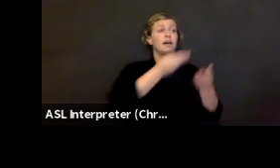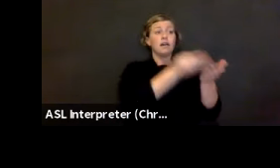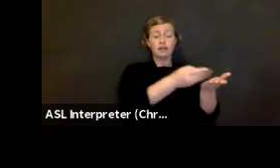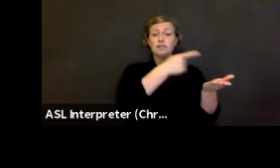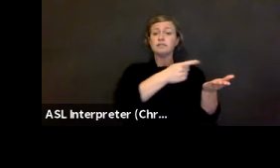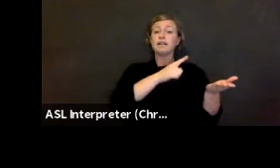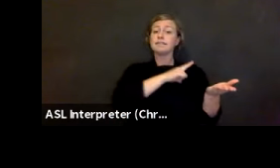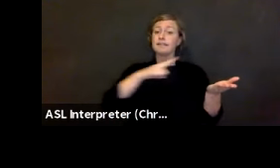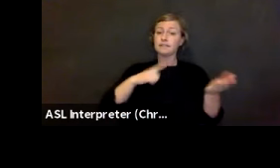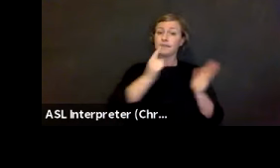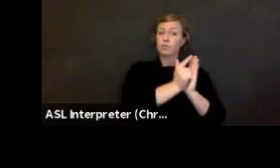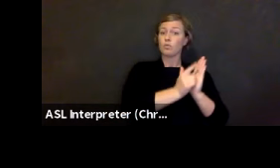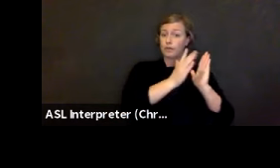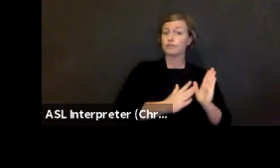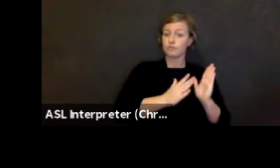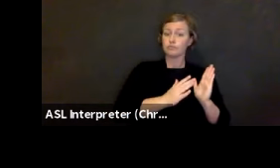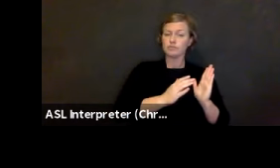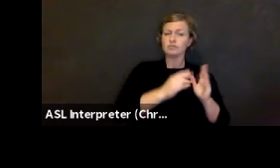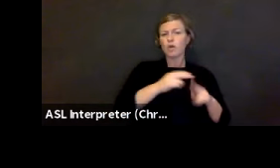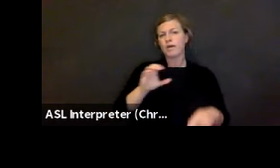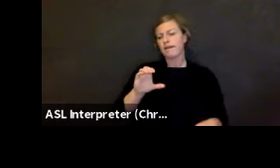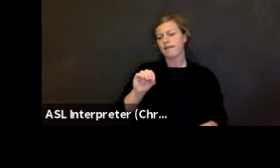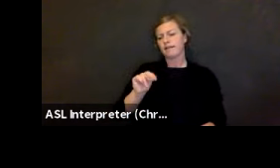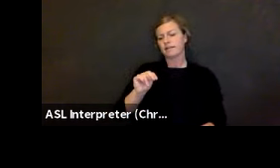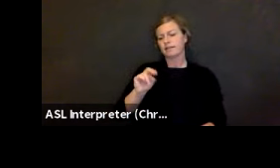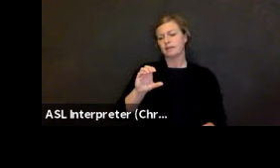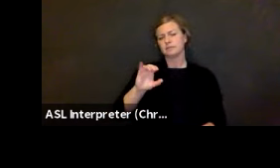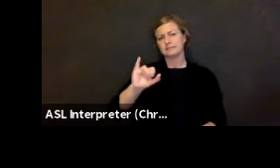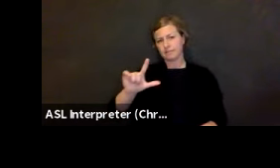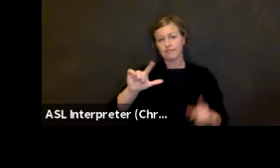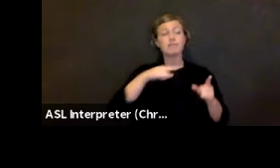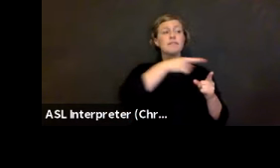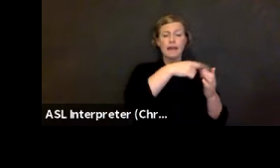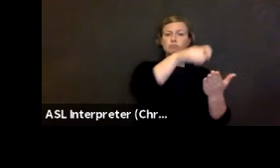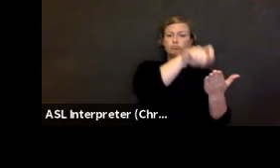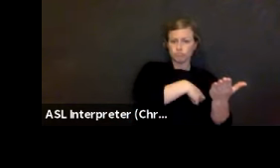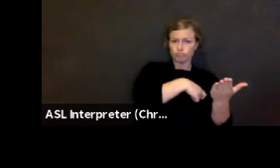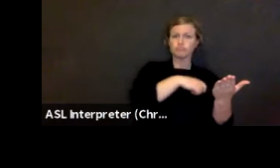champions and those ideas are drafted into legislation by the legislators